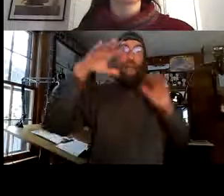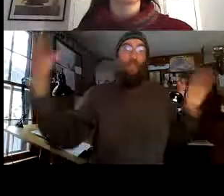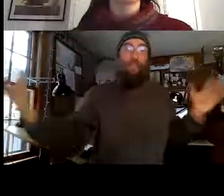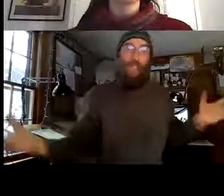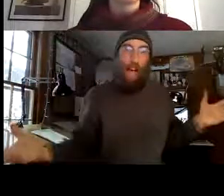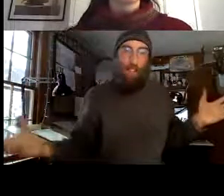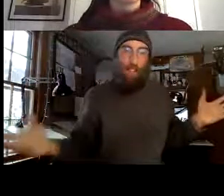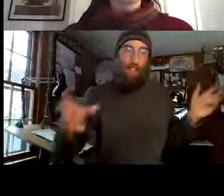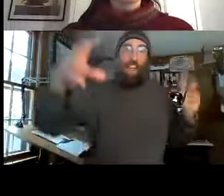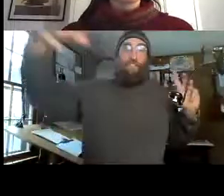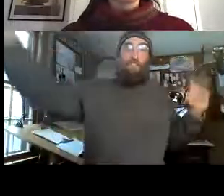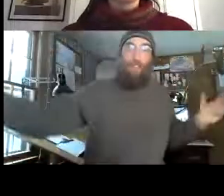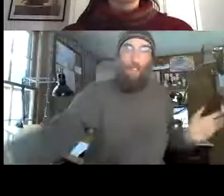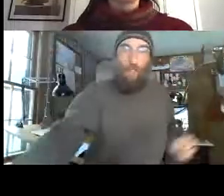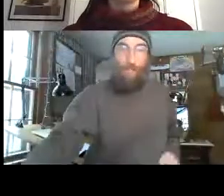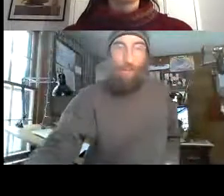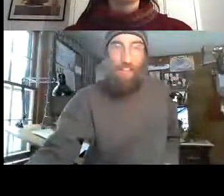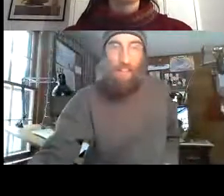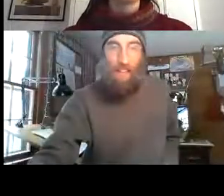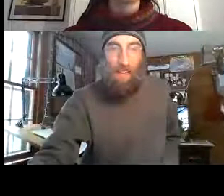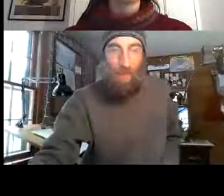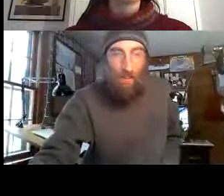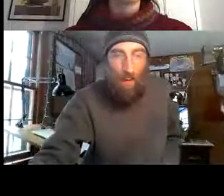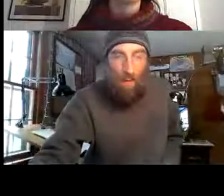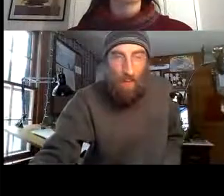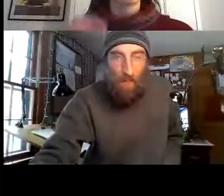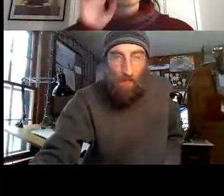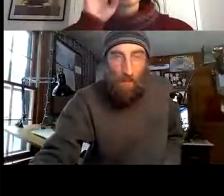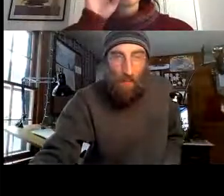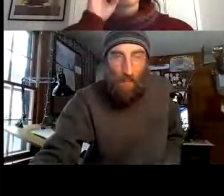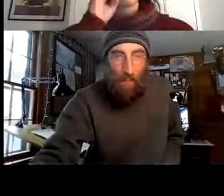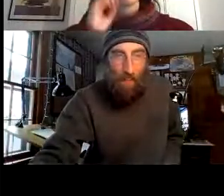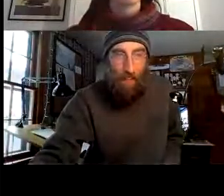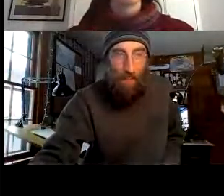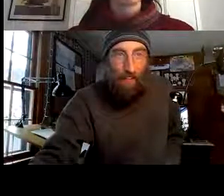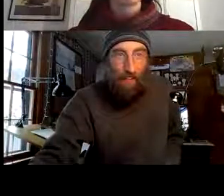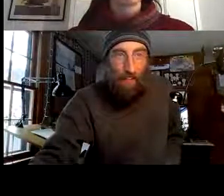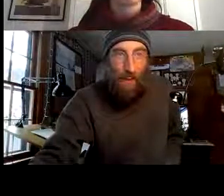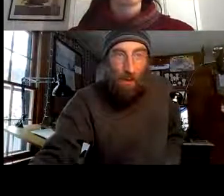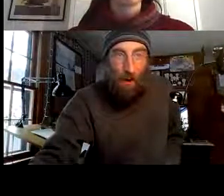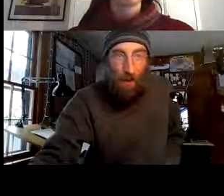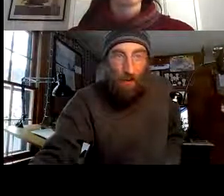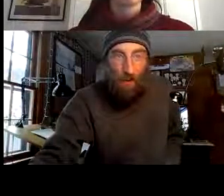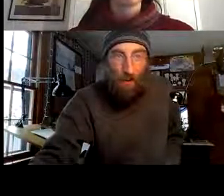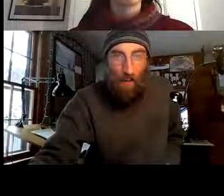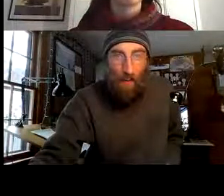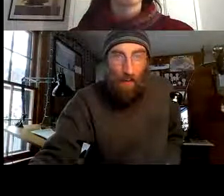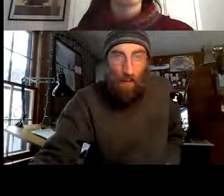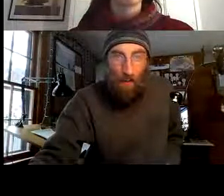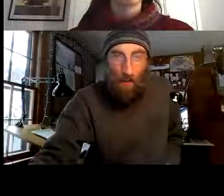we have those gaps, because then I have to go looking for stories and we find photos like this. This is a camp carver-- I think near Carver